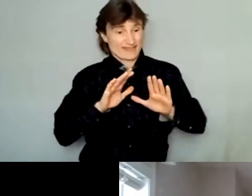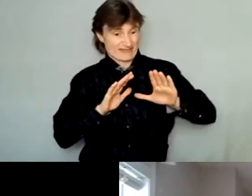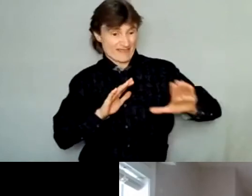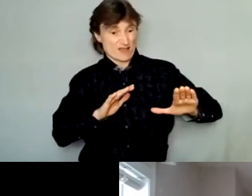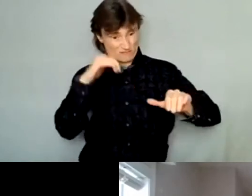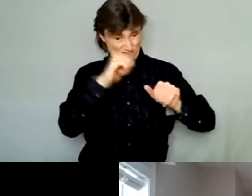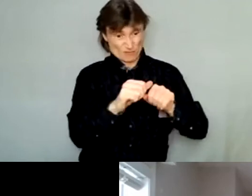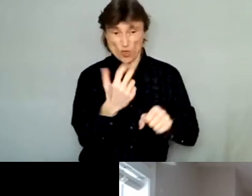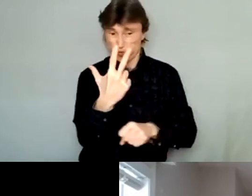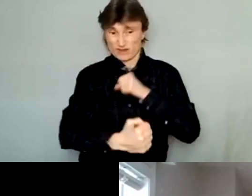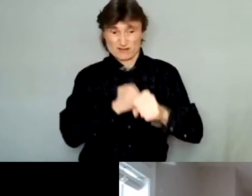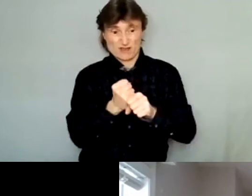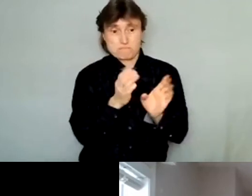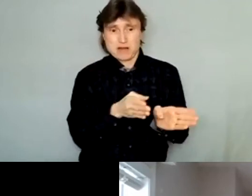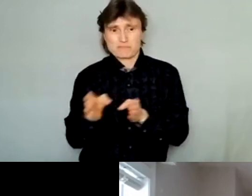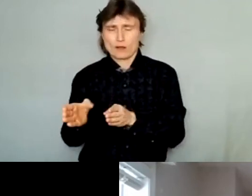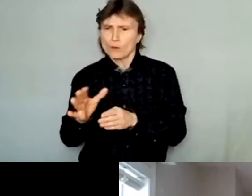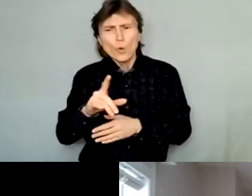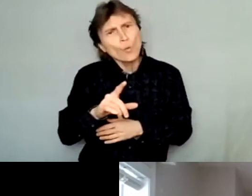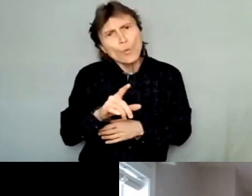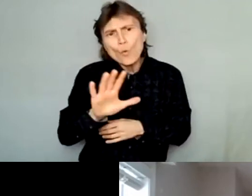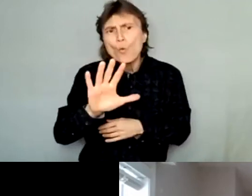the next, well, I think it's just two years now.